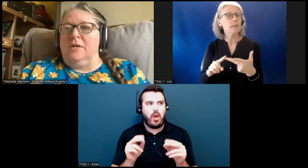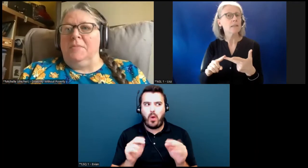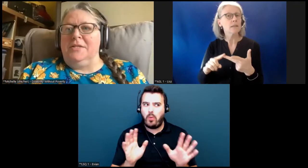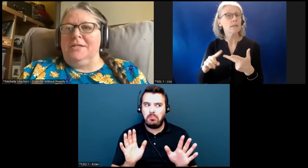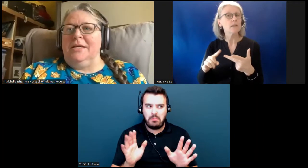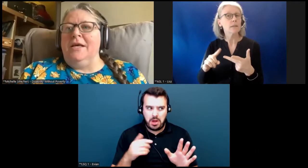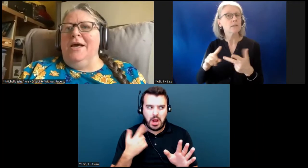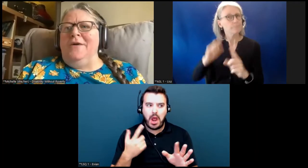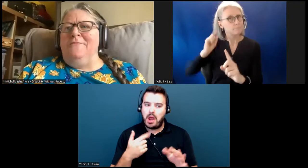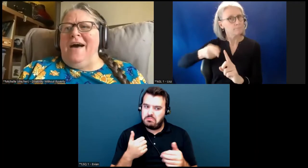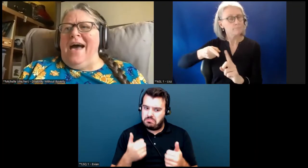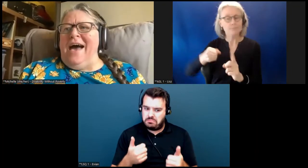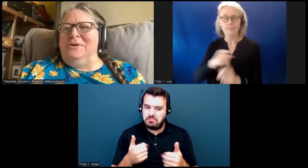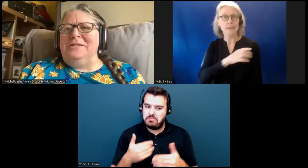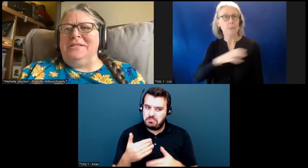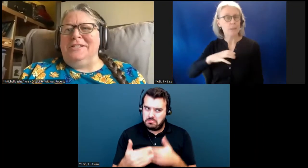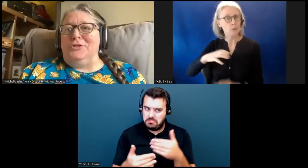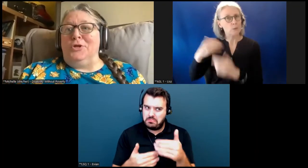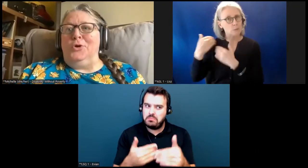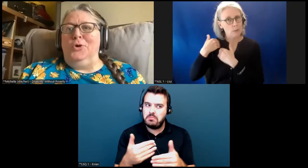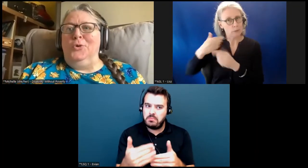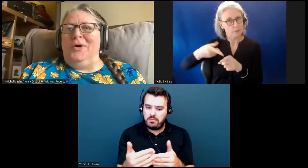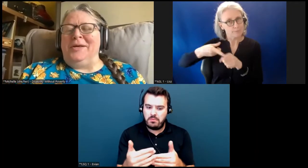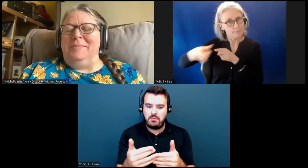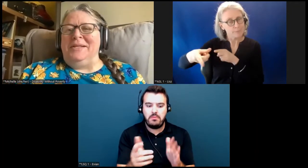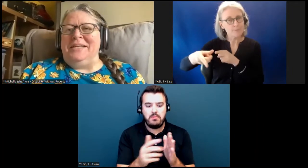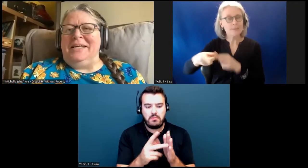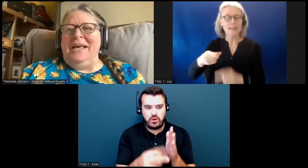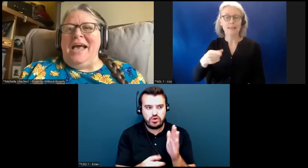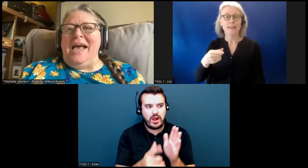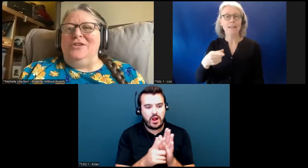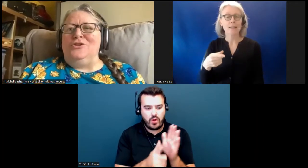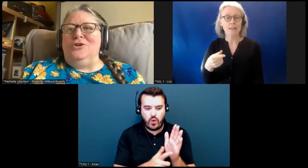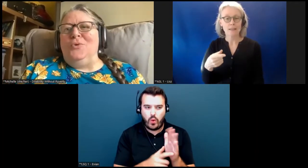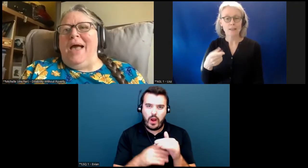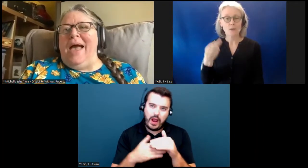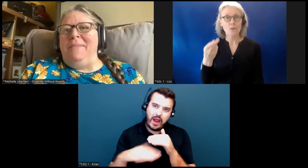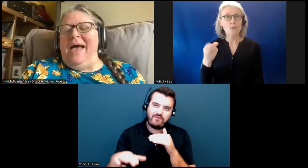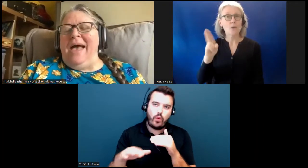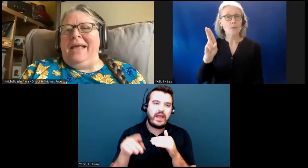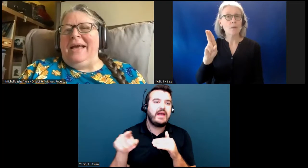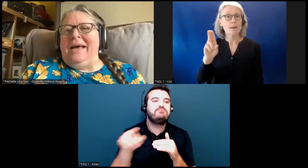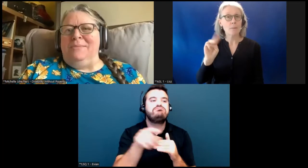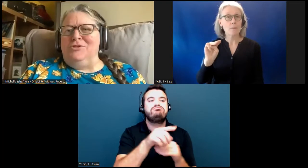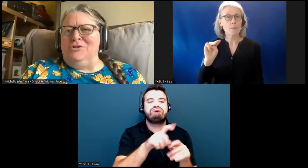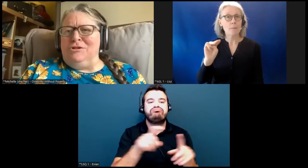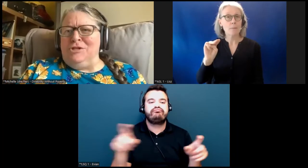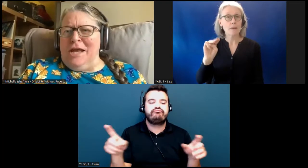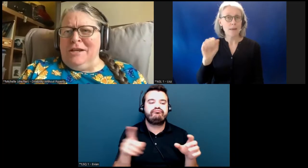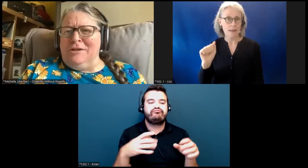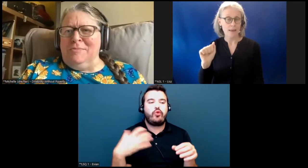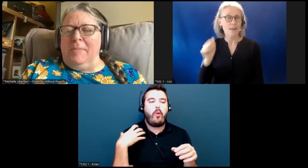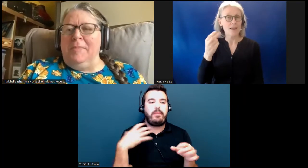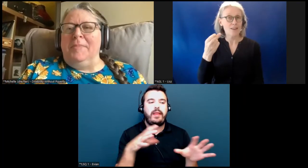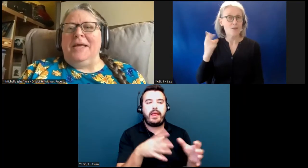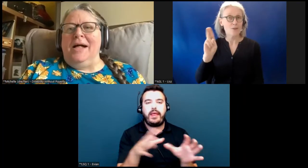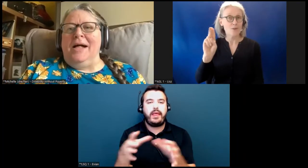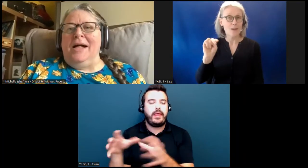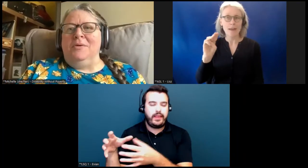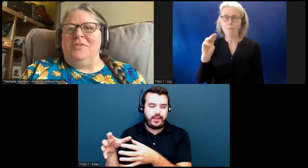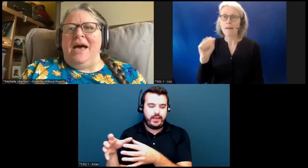COMMITTEE. FOR OURS, IT IS THE HUMA COMMUNITY. I'M SURE JEN CAN PROBABLY HELP ME WITH THAT